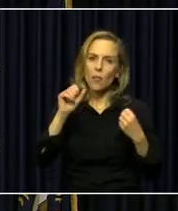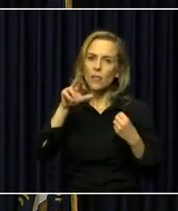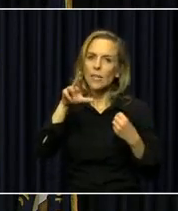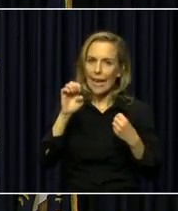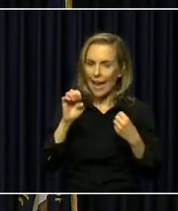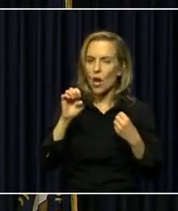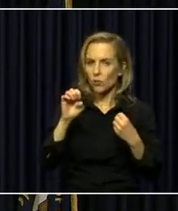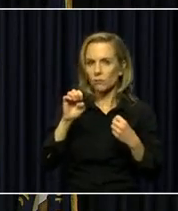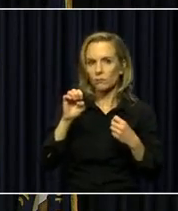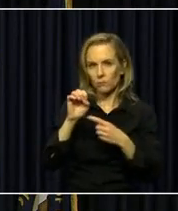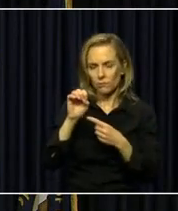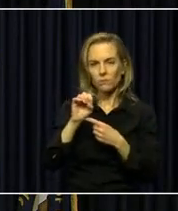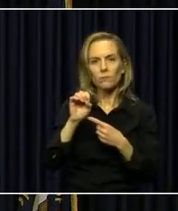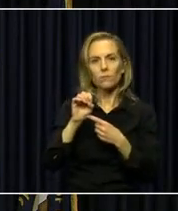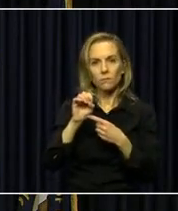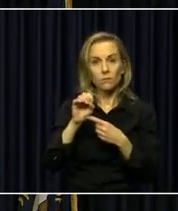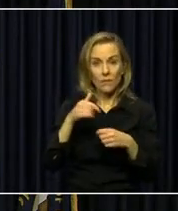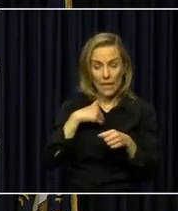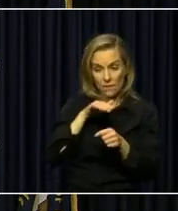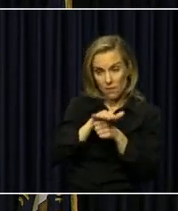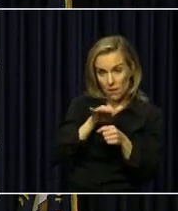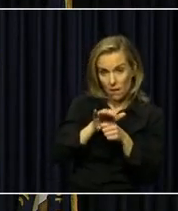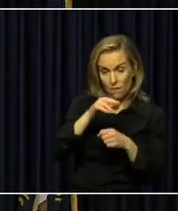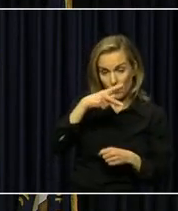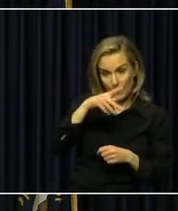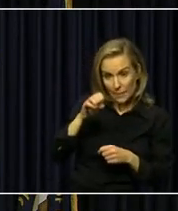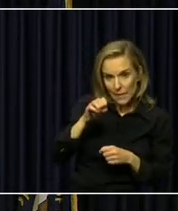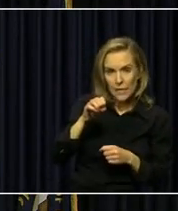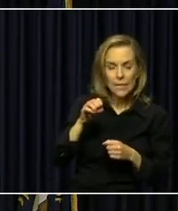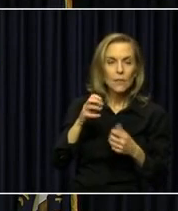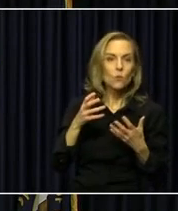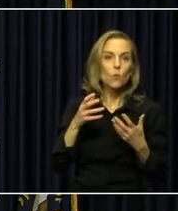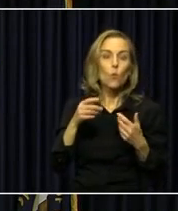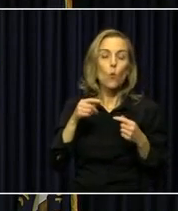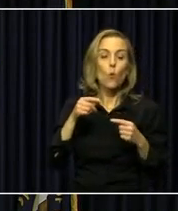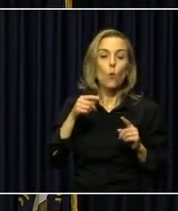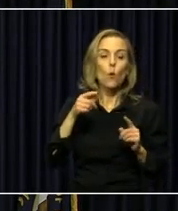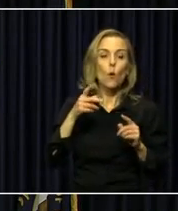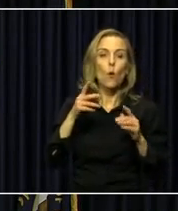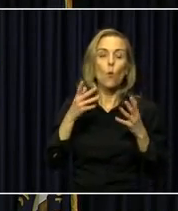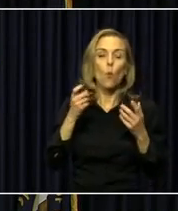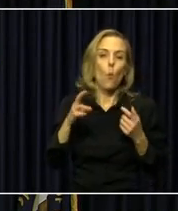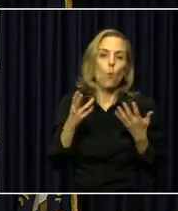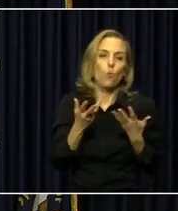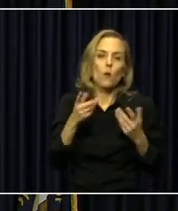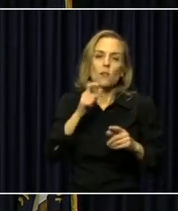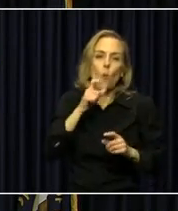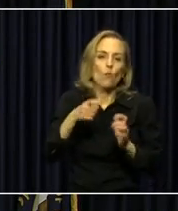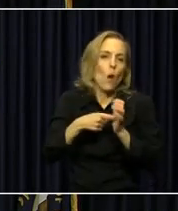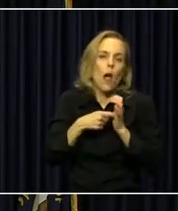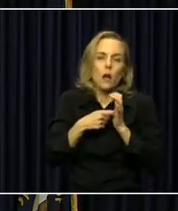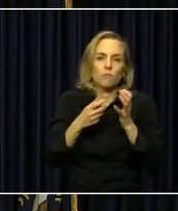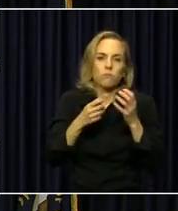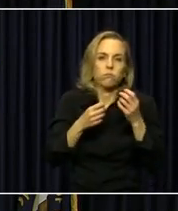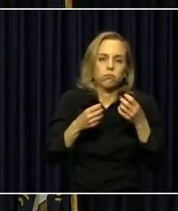BE A NEW NORMAL. WHEN WE HAVE AN OPPORTUNITY TO BE OUT MORE, WE'RE GOING TO BE